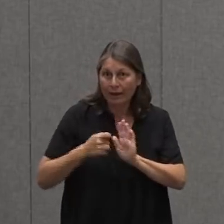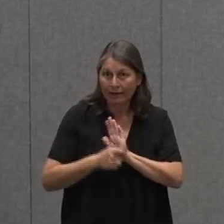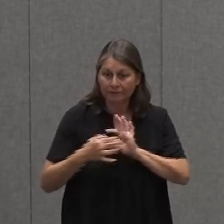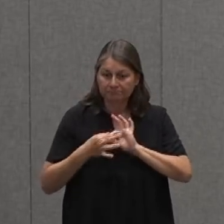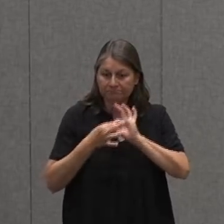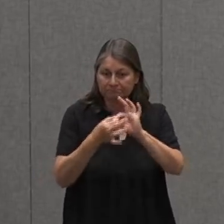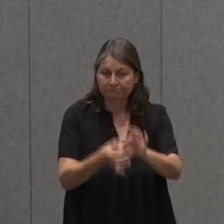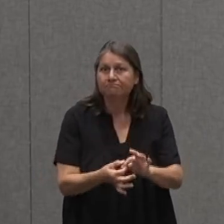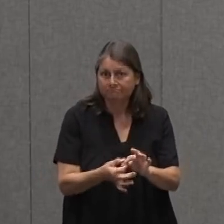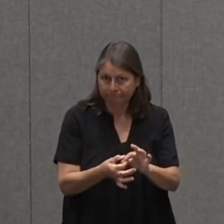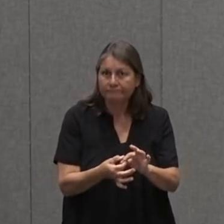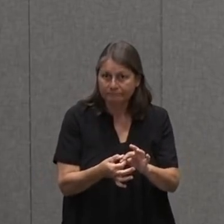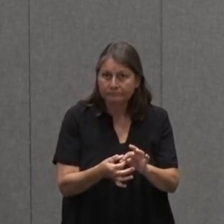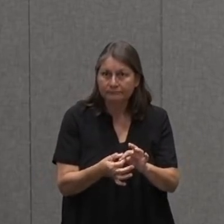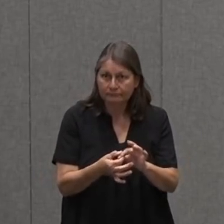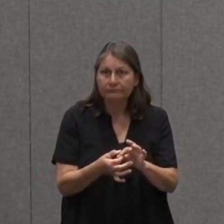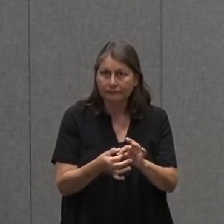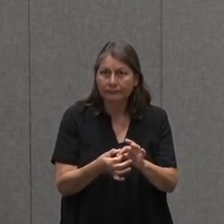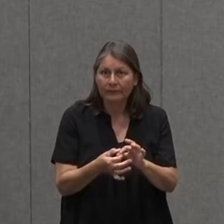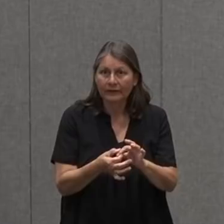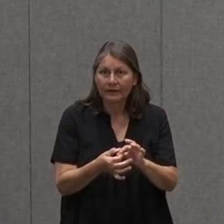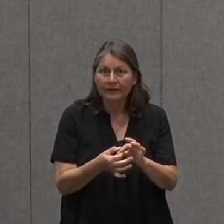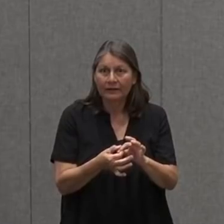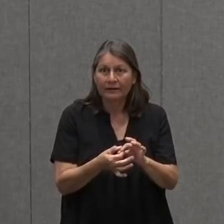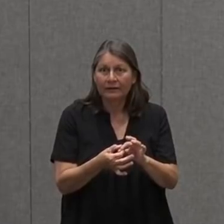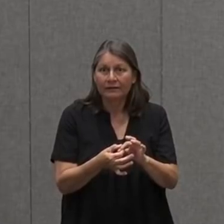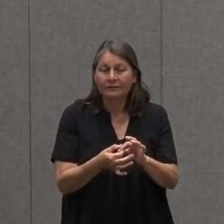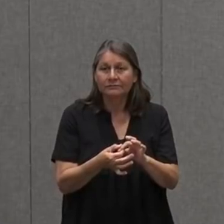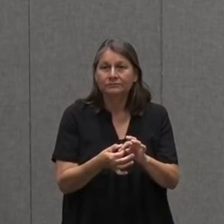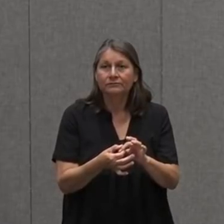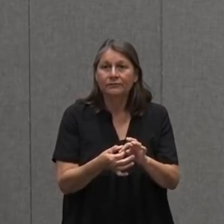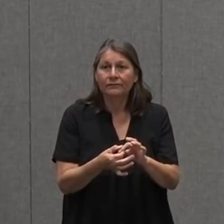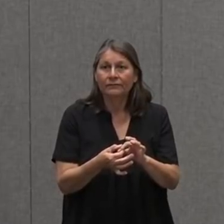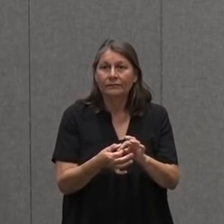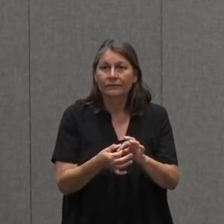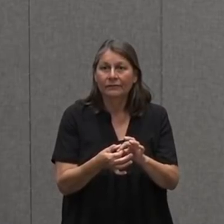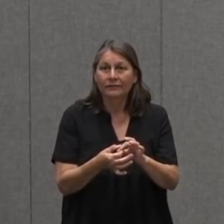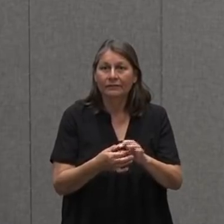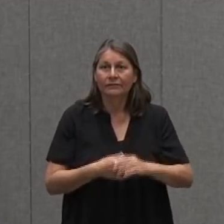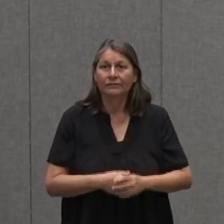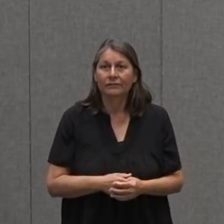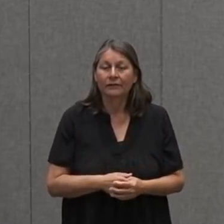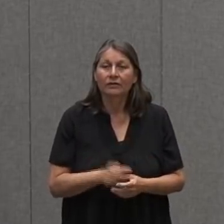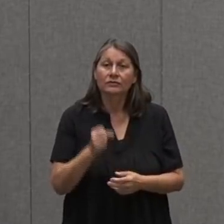over the next few episodes that we're together. So if you would please make sure that you have